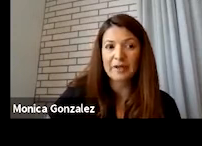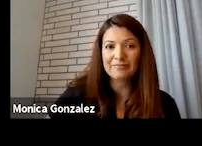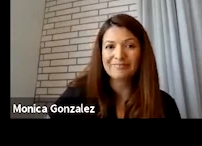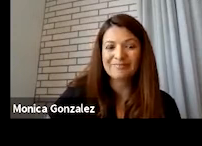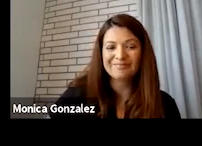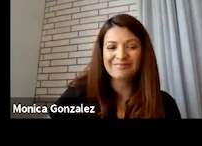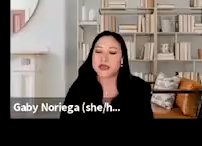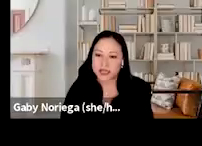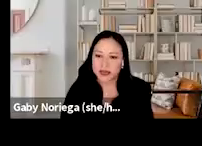Monica Gonzalez: i'm sorry.